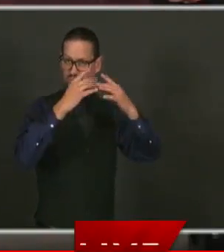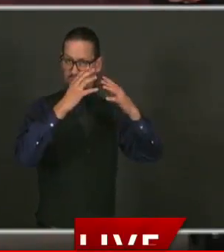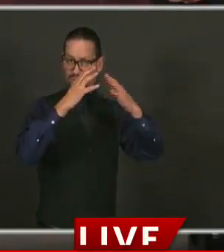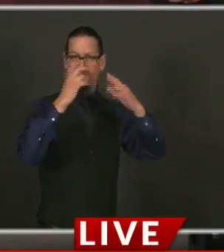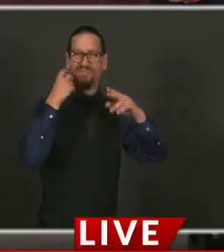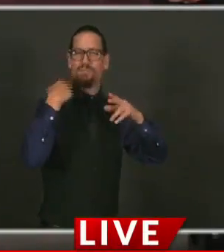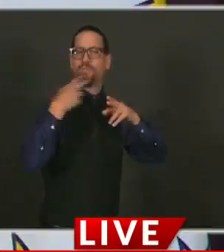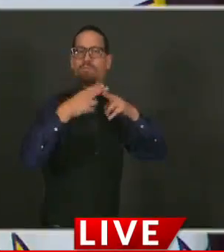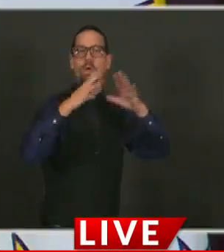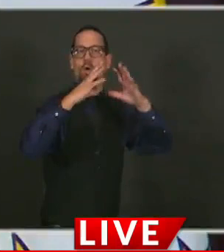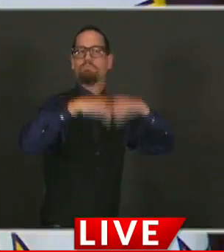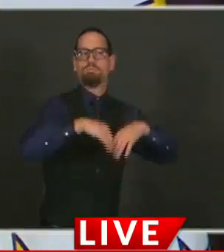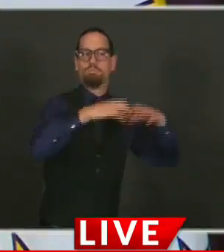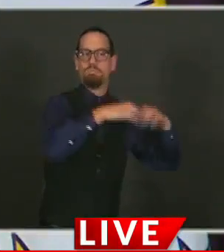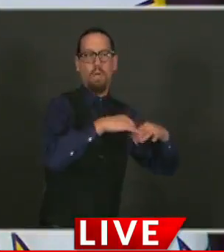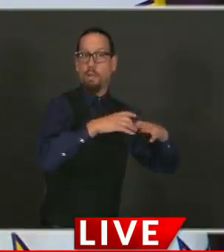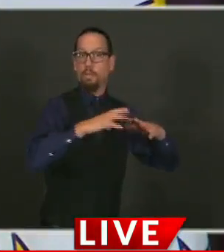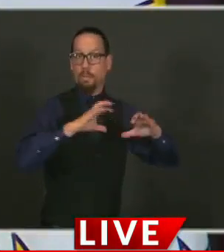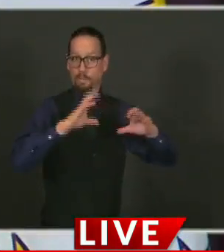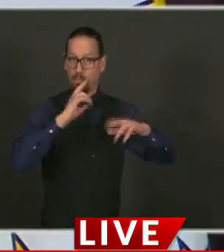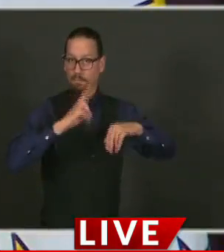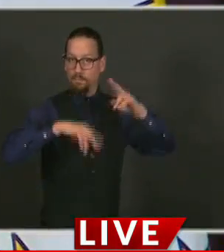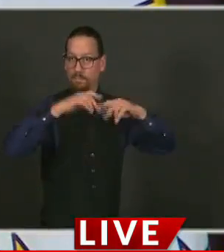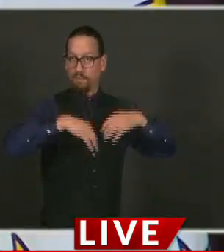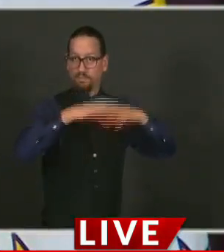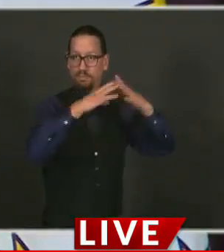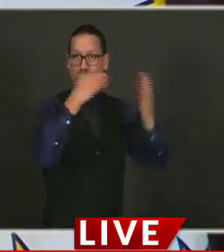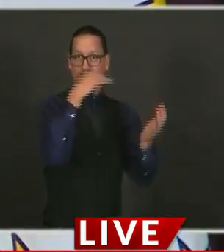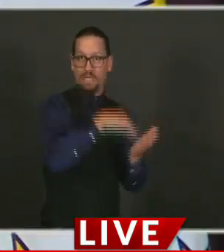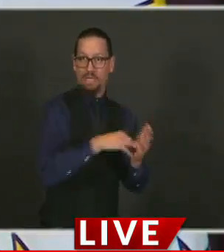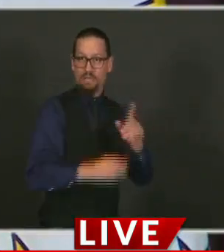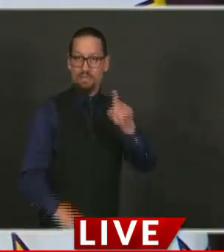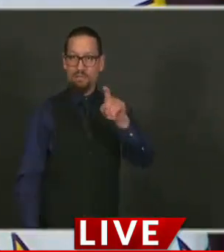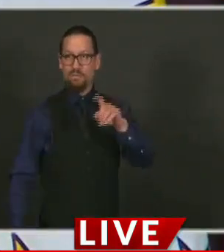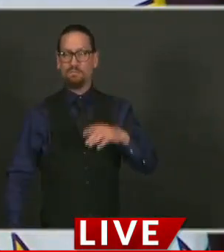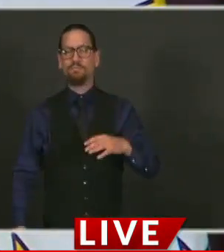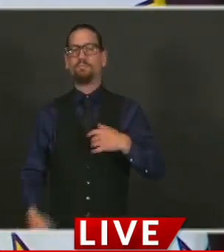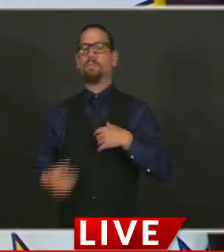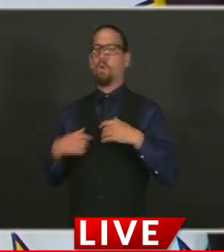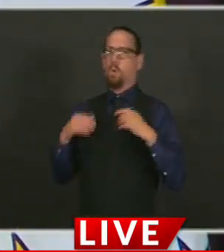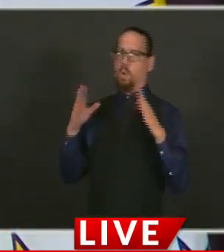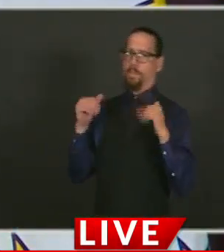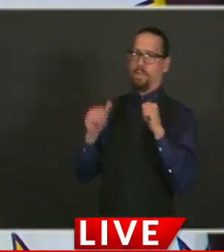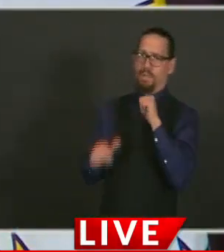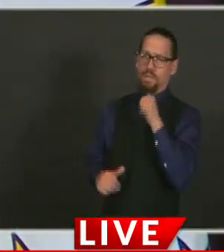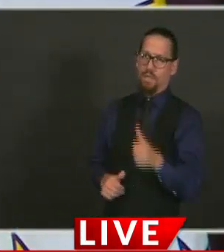HOSPITALS, TWO WERE SHUT DOWN. IS THERE CHANCE THOSE WILL BE OPEN AGAIN?